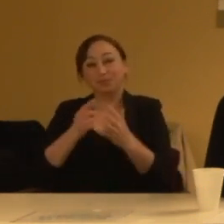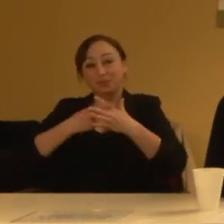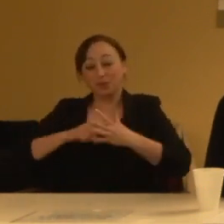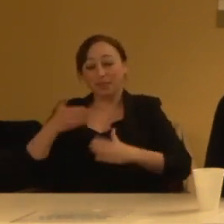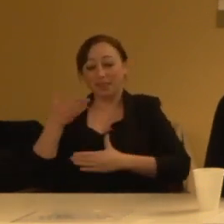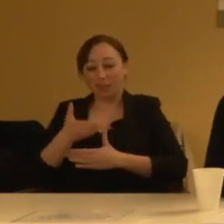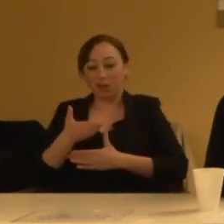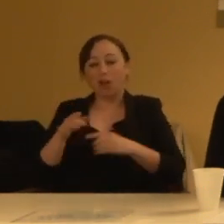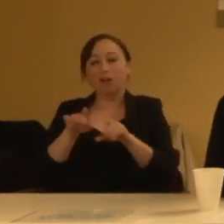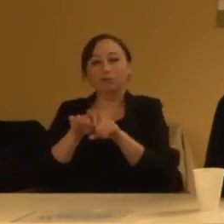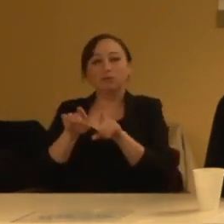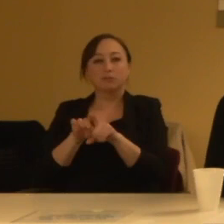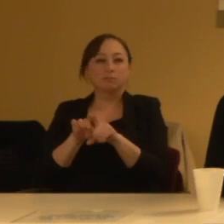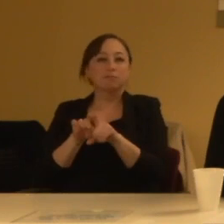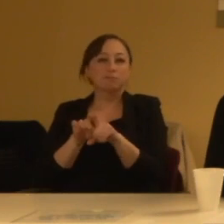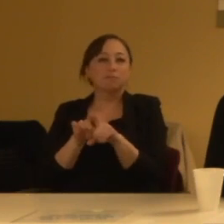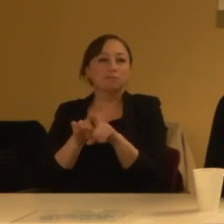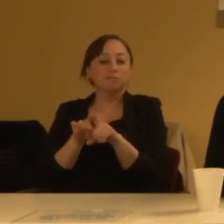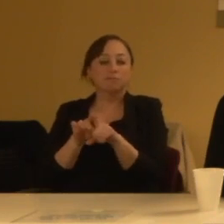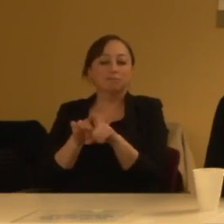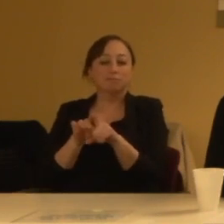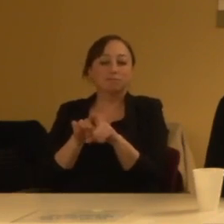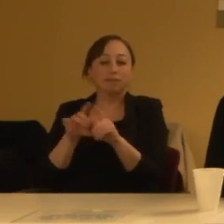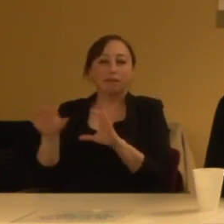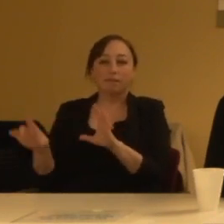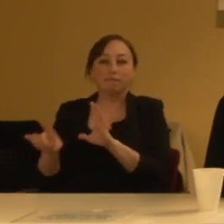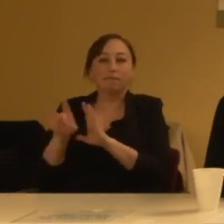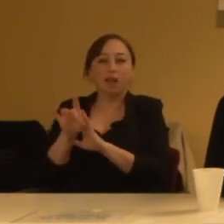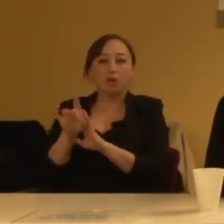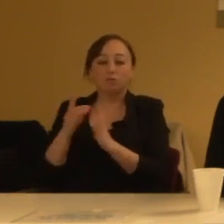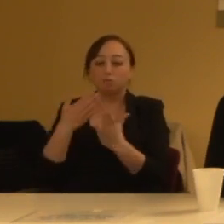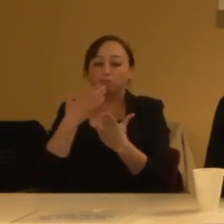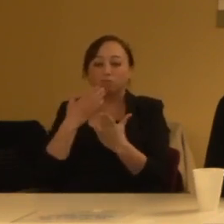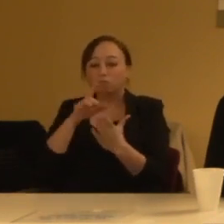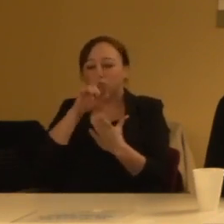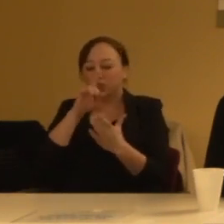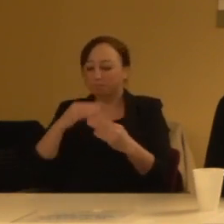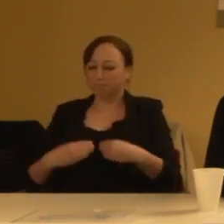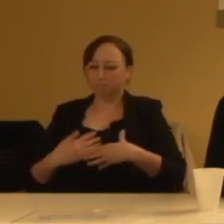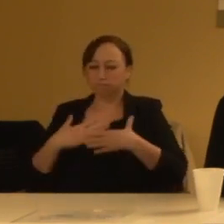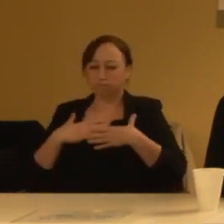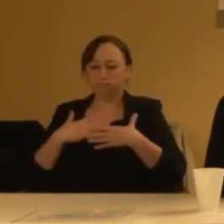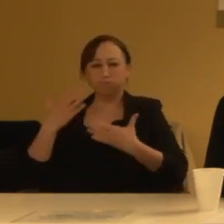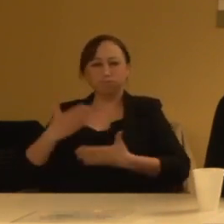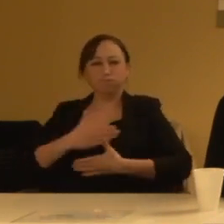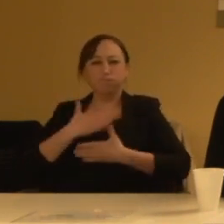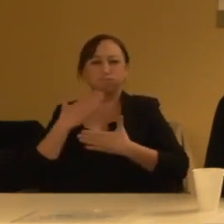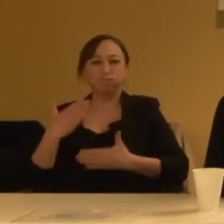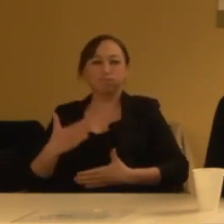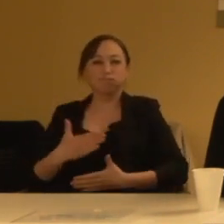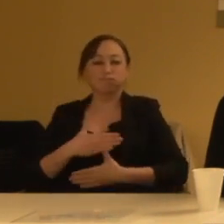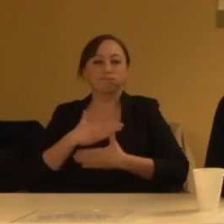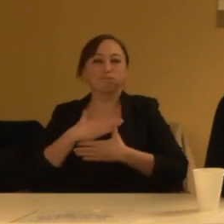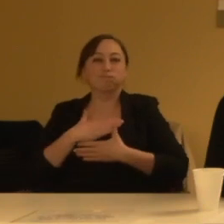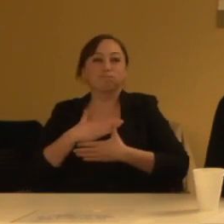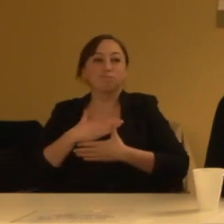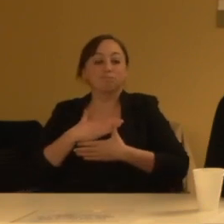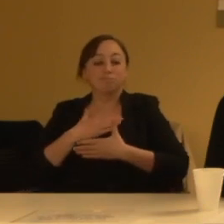But then I also discovered that there is a pure, genuine joy that I get in helping playwrights write the best play that